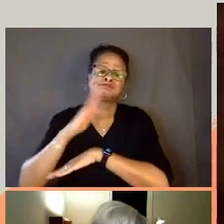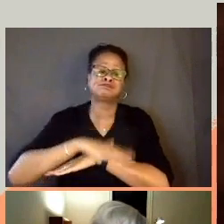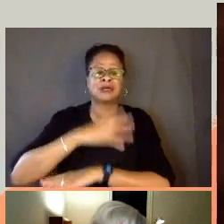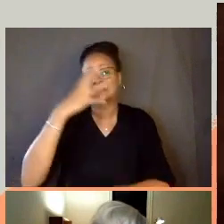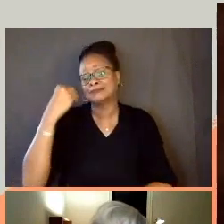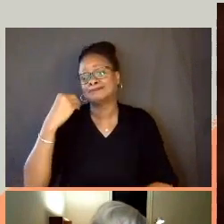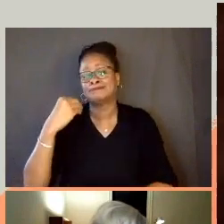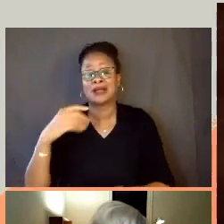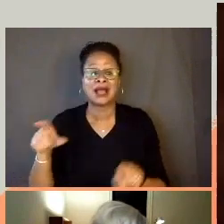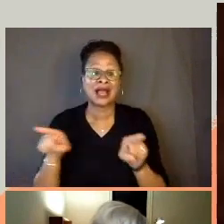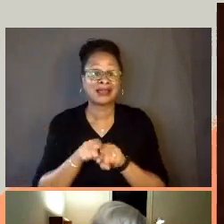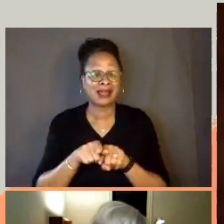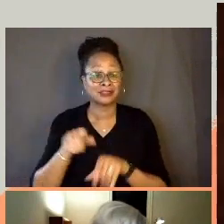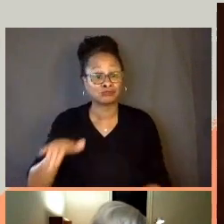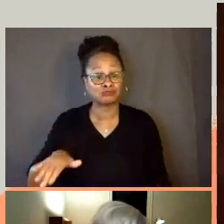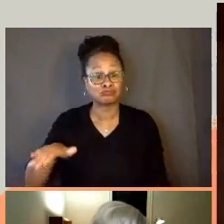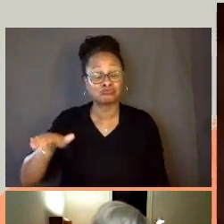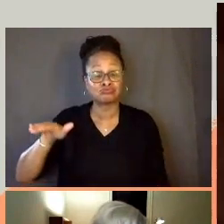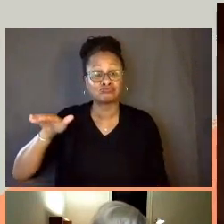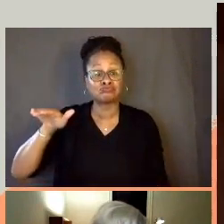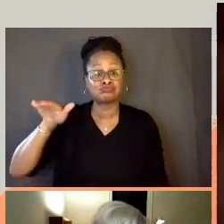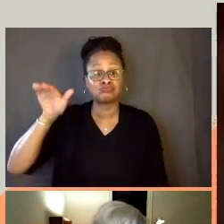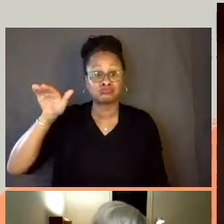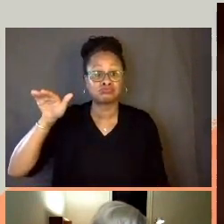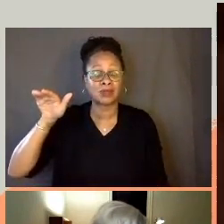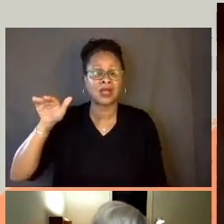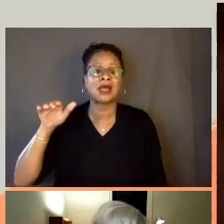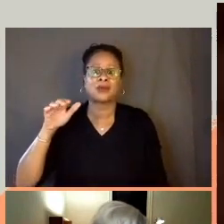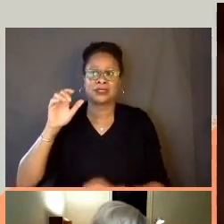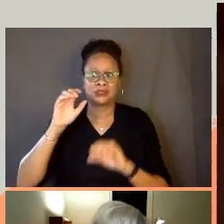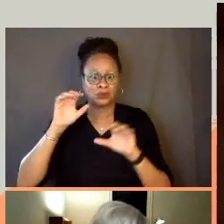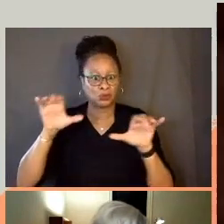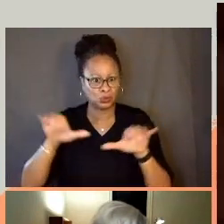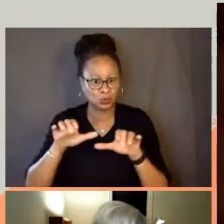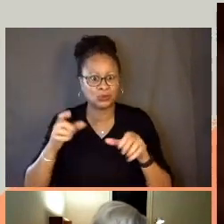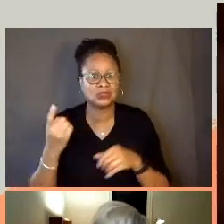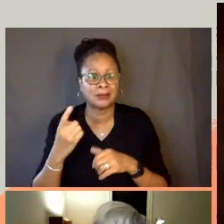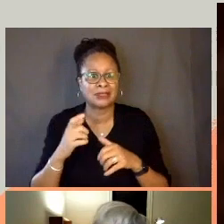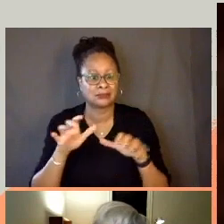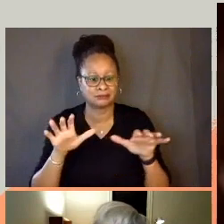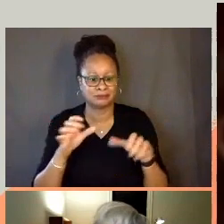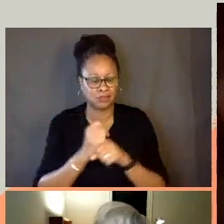And as I was growing up, they were, like, well, we need to put you in something to keep you active,